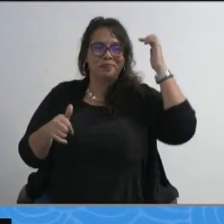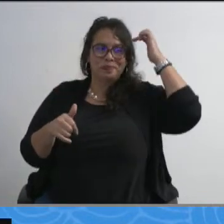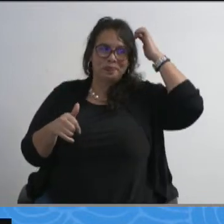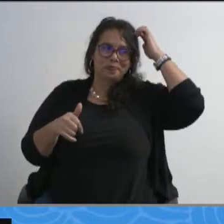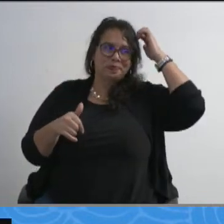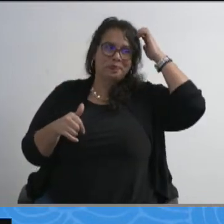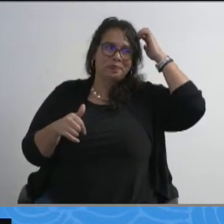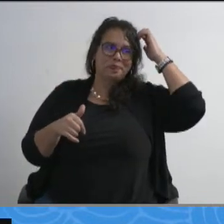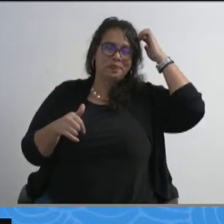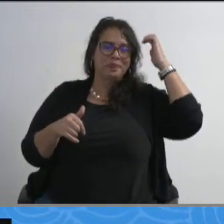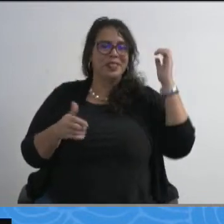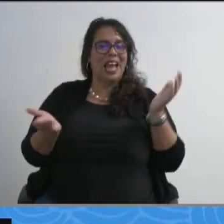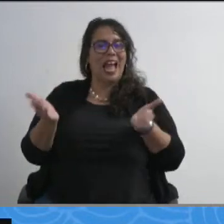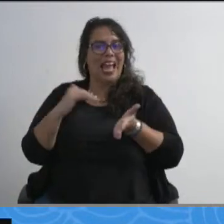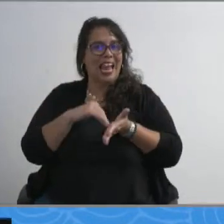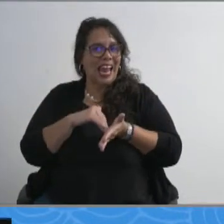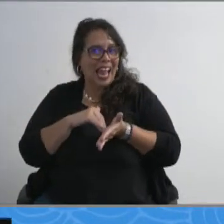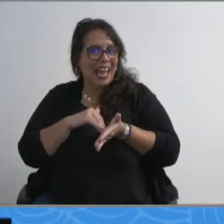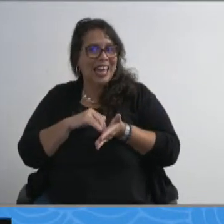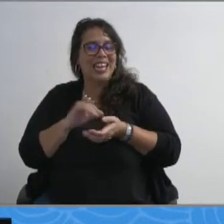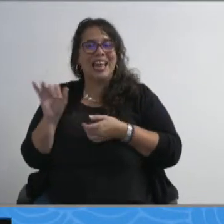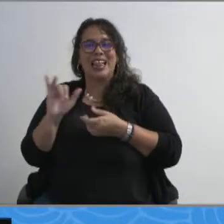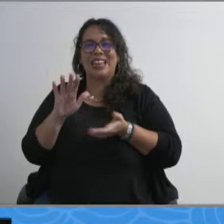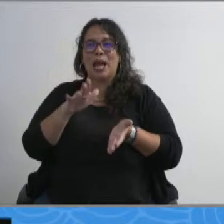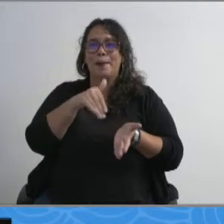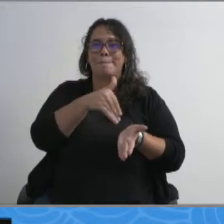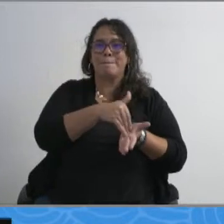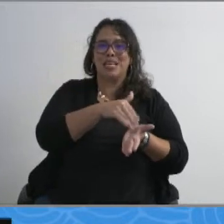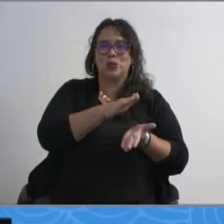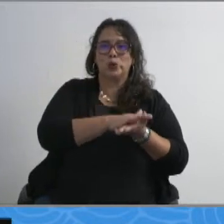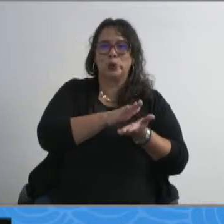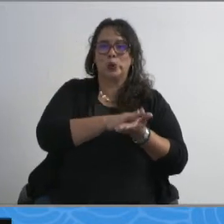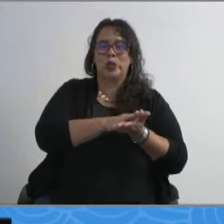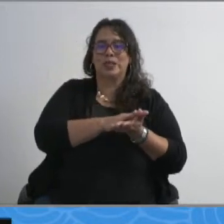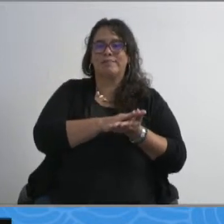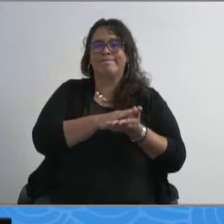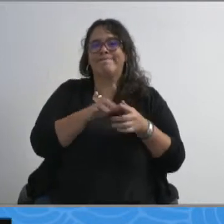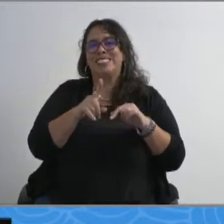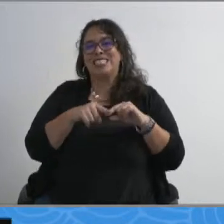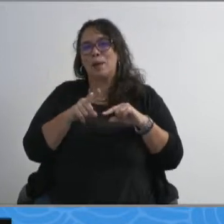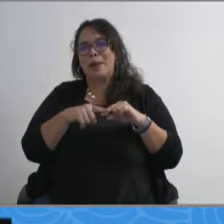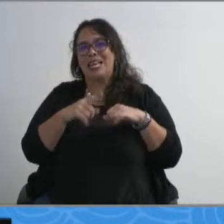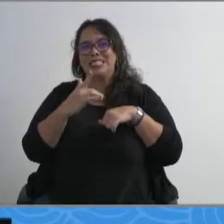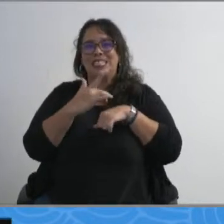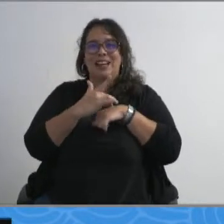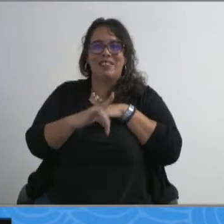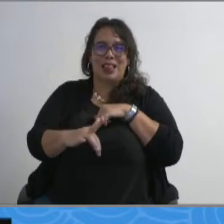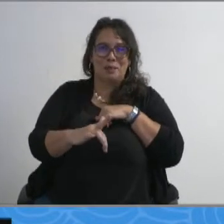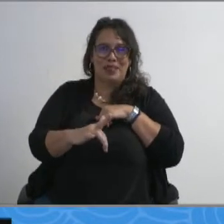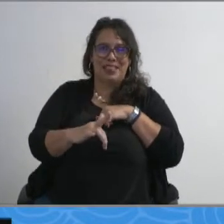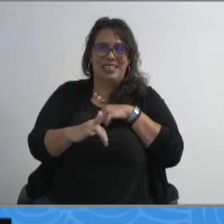So, and again, just like middle school, it's based on space and availability. Okay.